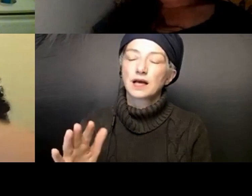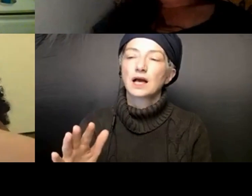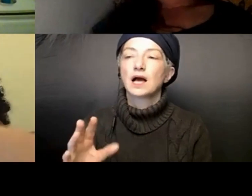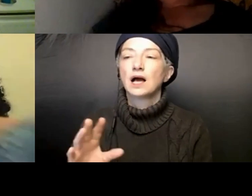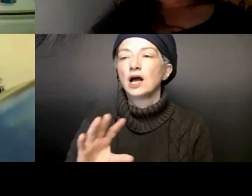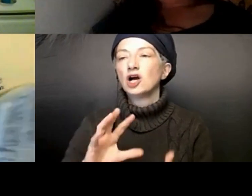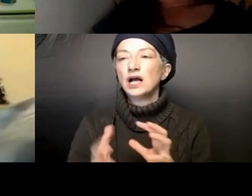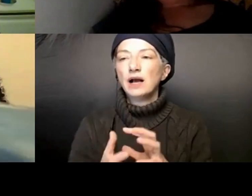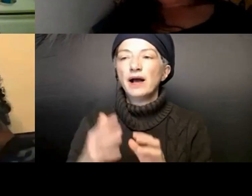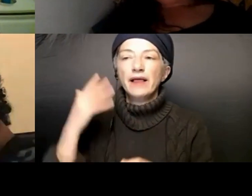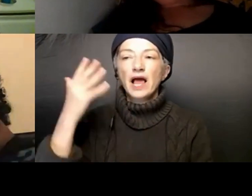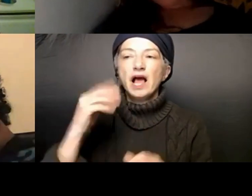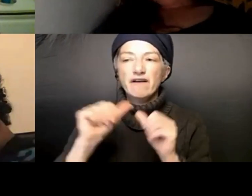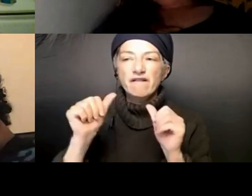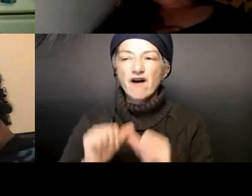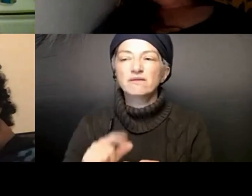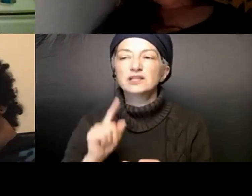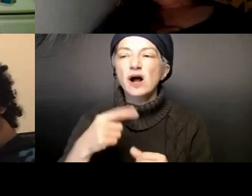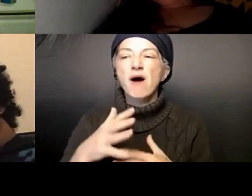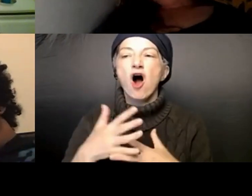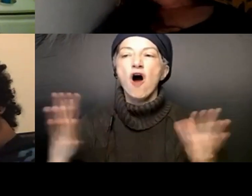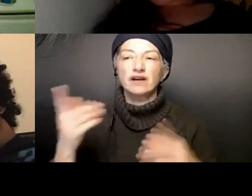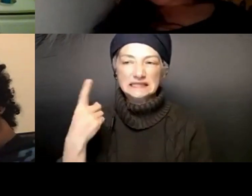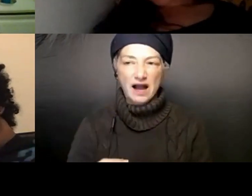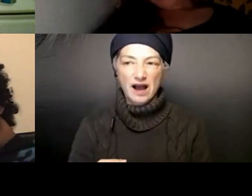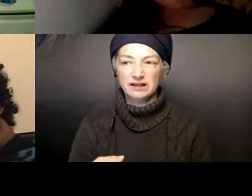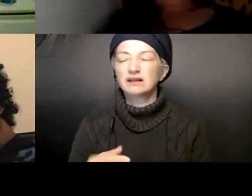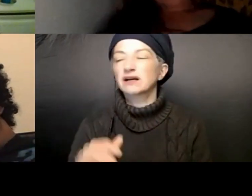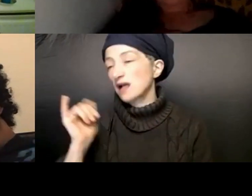Kate Marsh: Thank you, Carrie. Noa Winter: 100%, Yes.